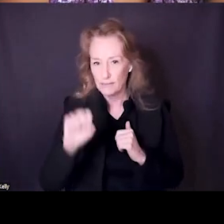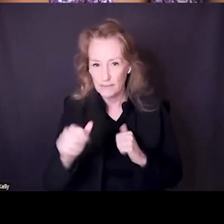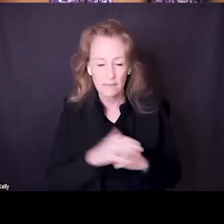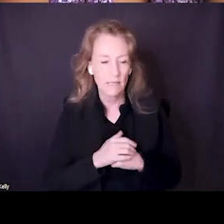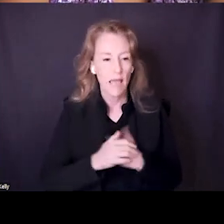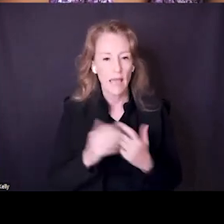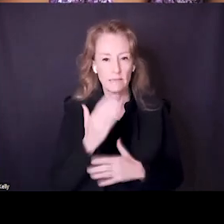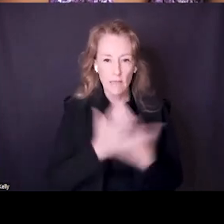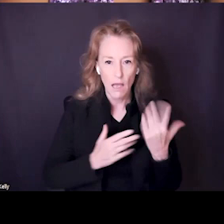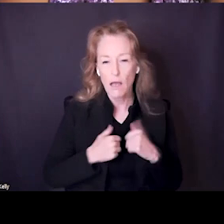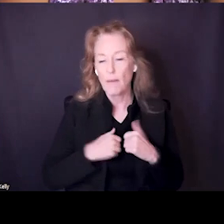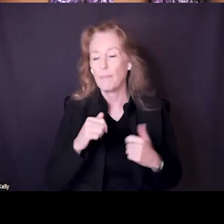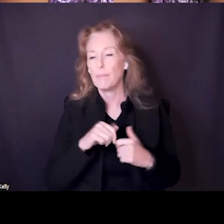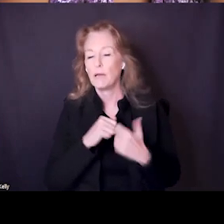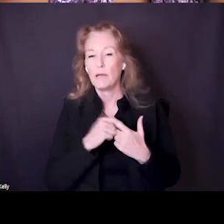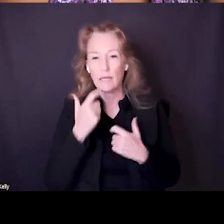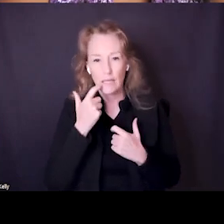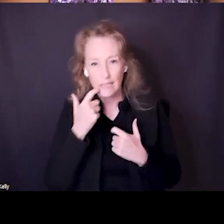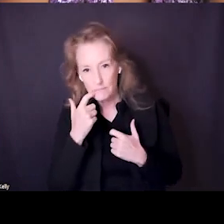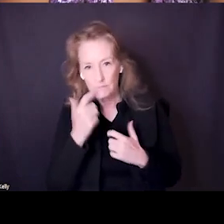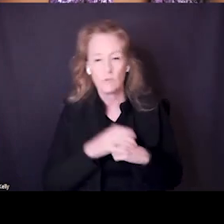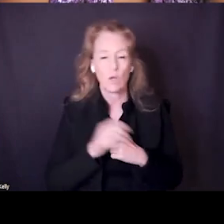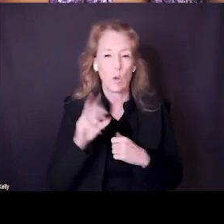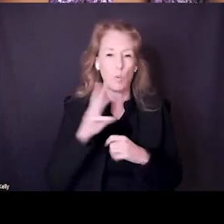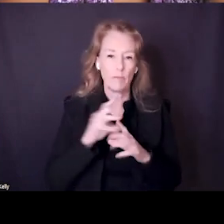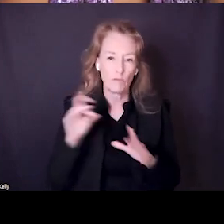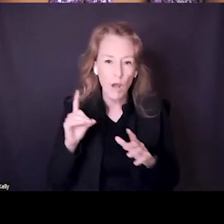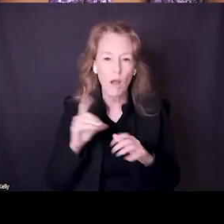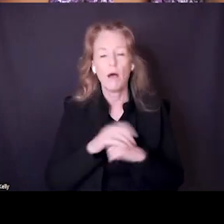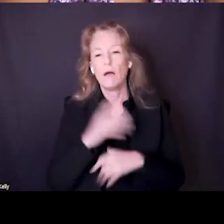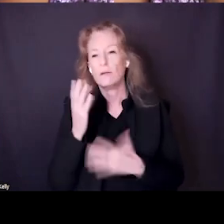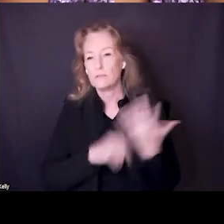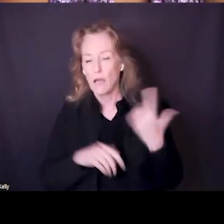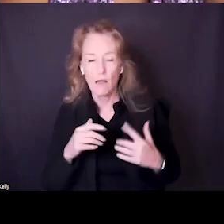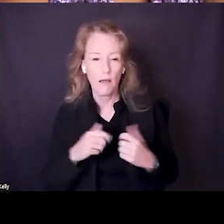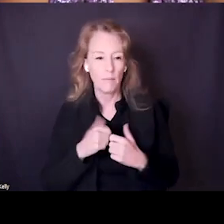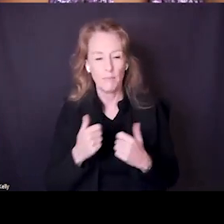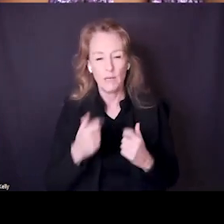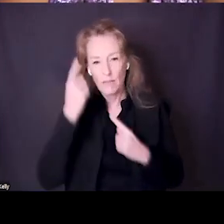OVER THE COURSE OF THIS HYPOTHETICAL EXERCISE AND WE WANTED TO